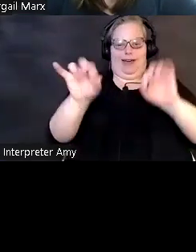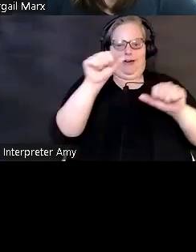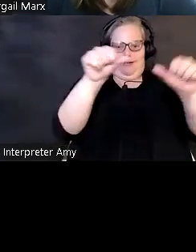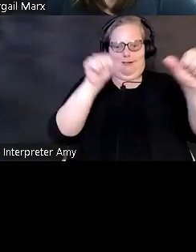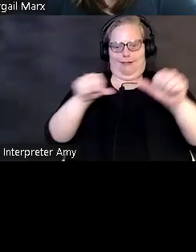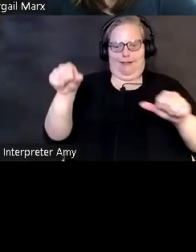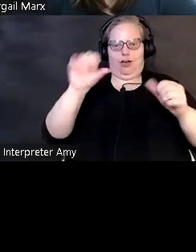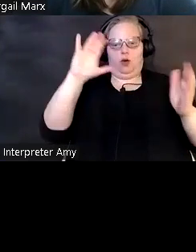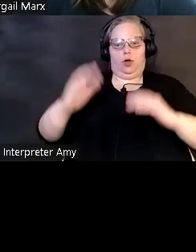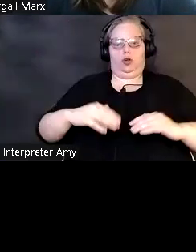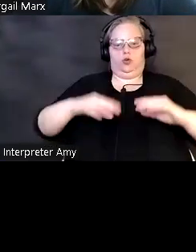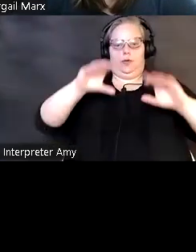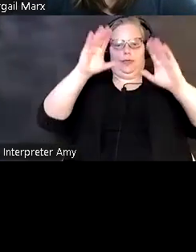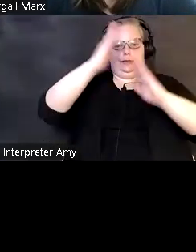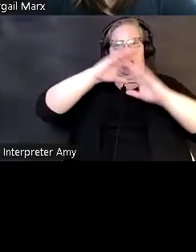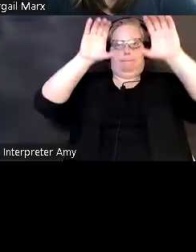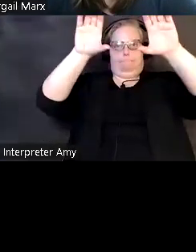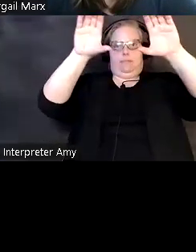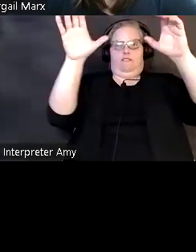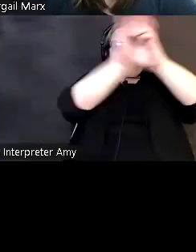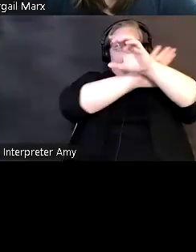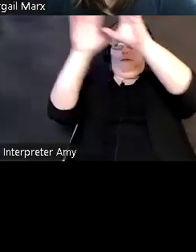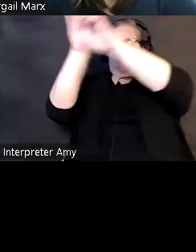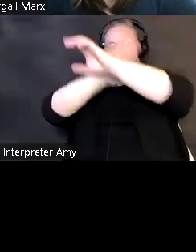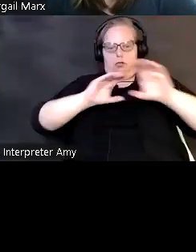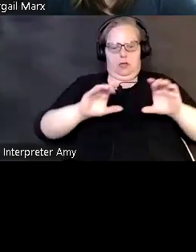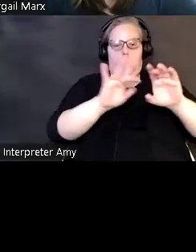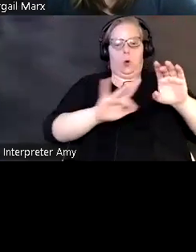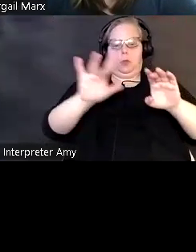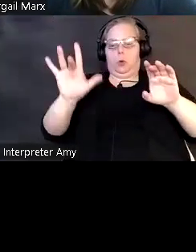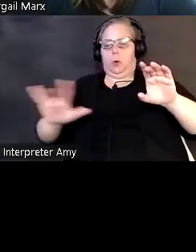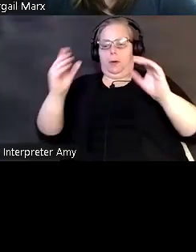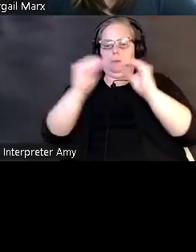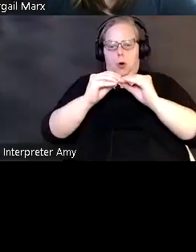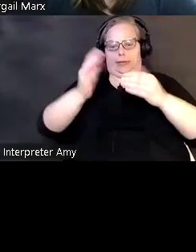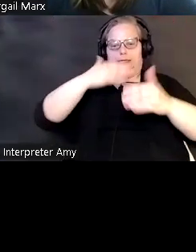above with the full page set of words. But we don't want to live here forever.